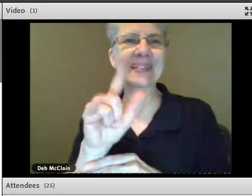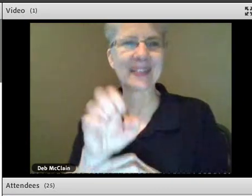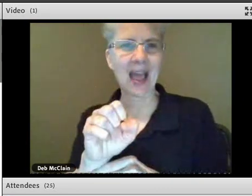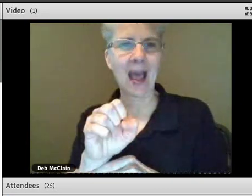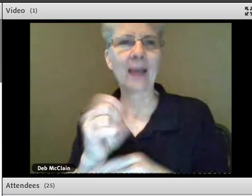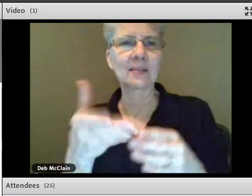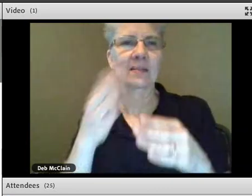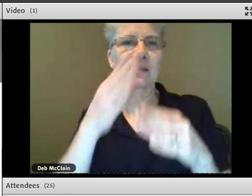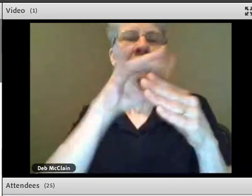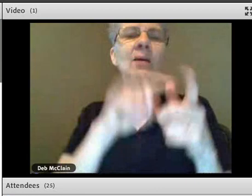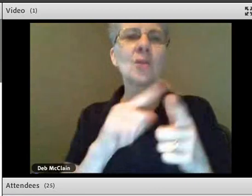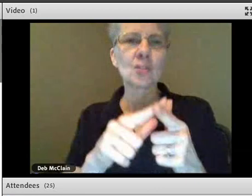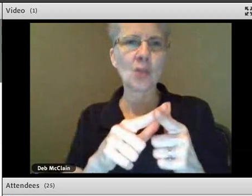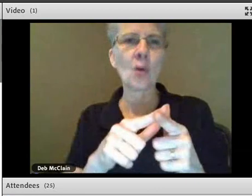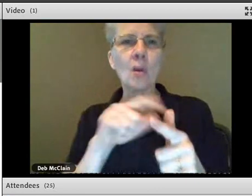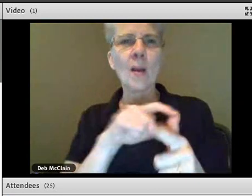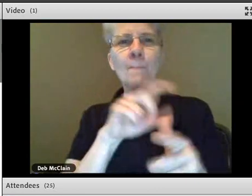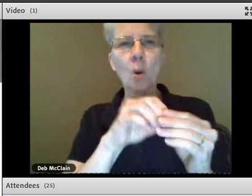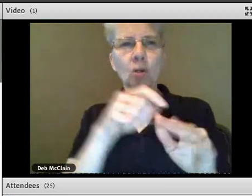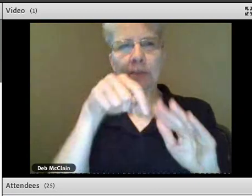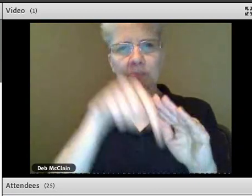And then we were able to then dive into more in depth.